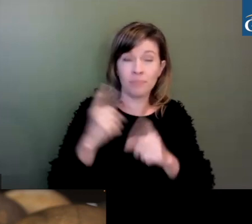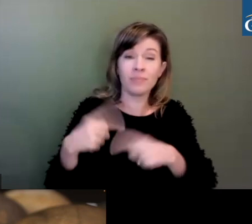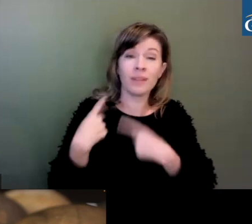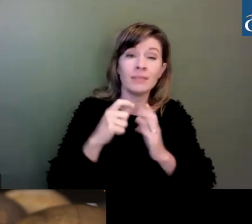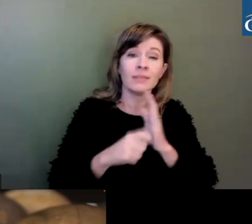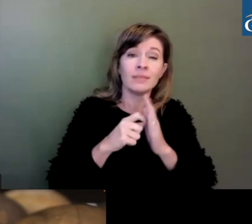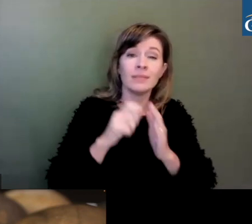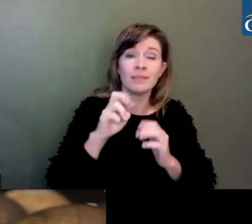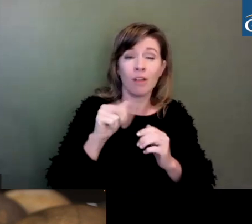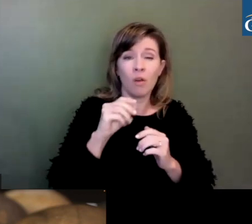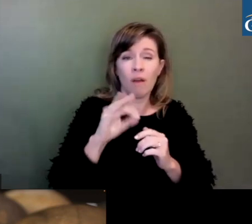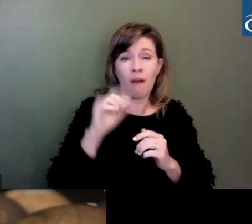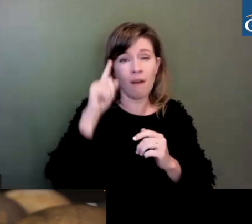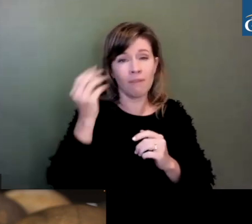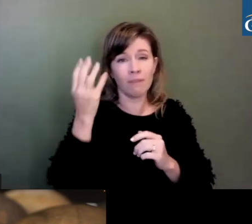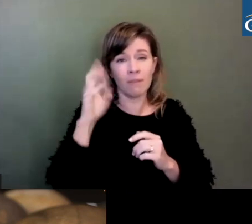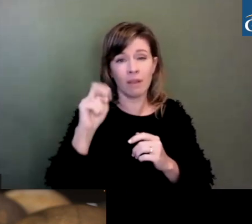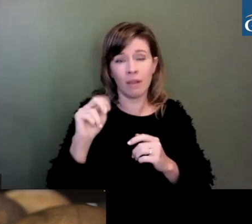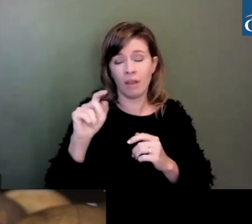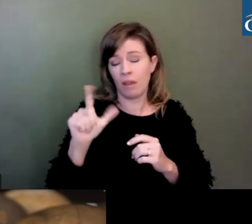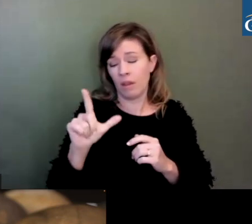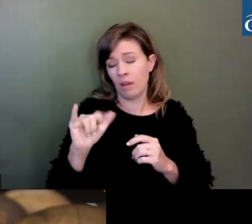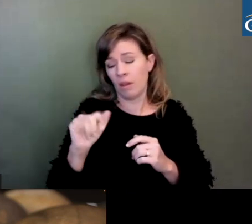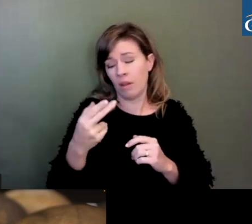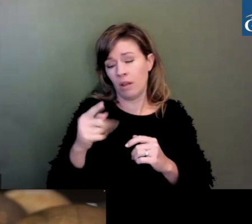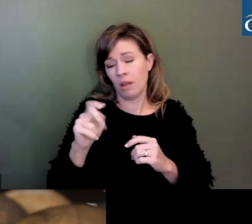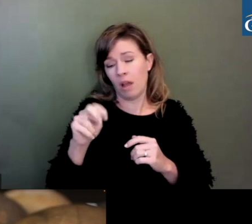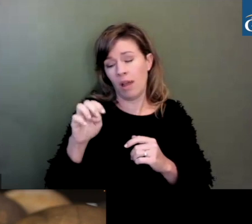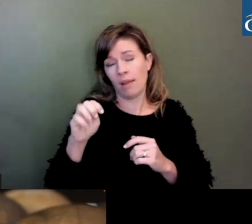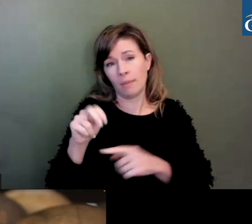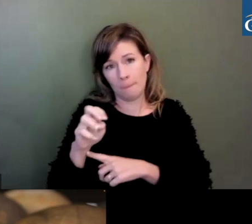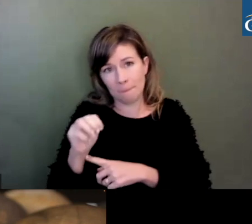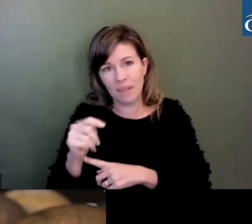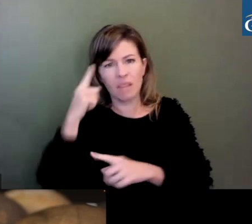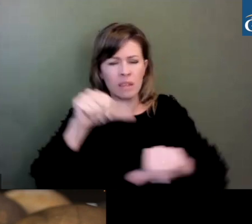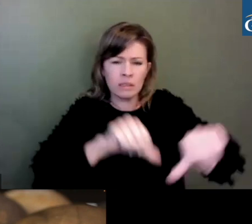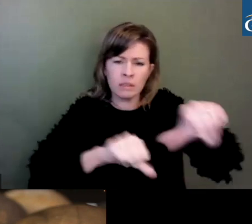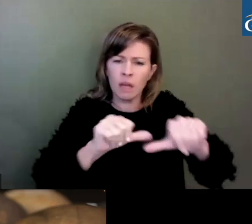Enlightenment era, we have really been told to kind of uphold scientific objectivity, to be transformative. And at